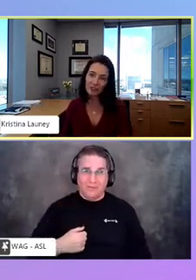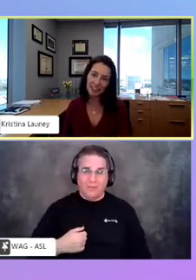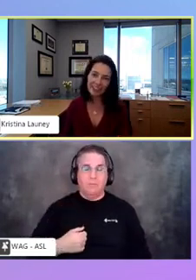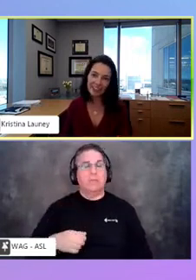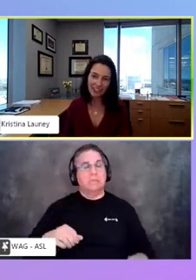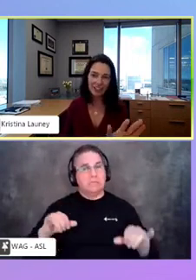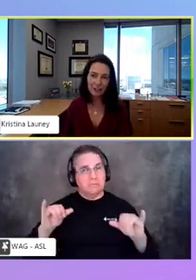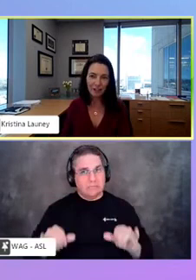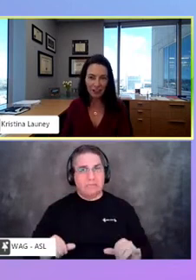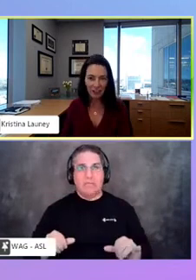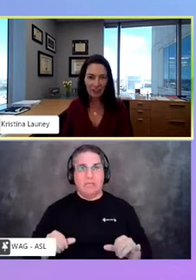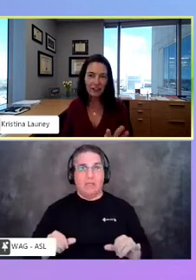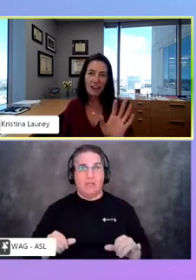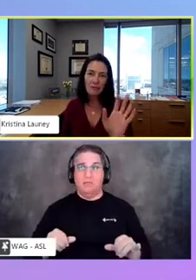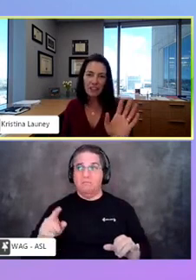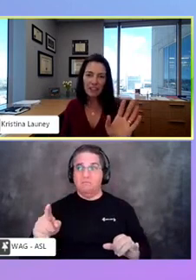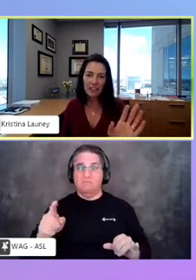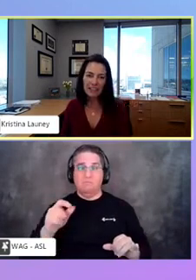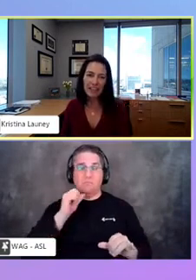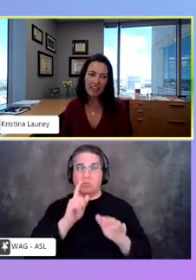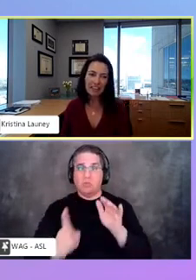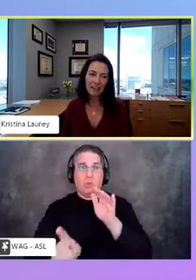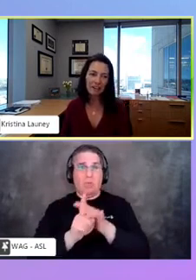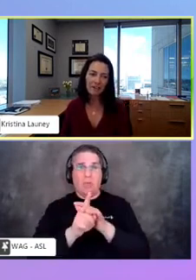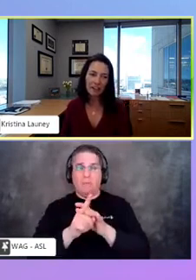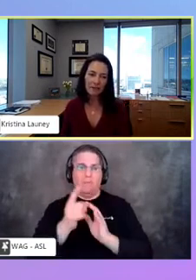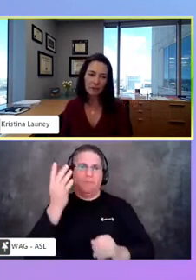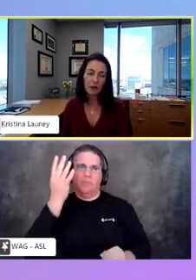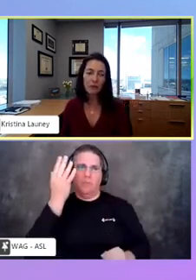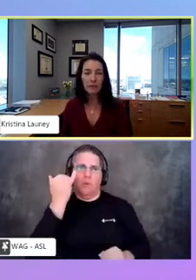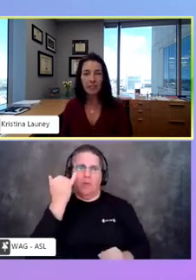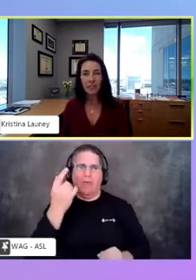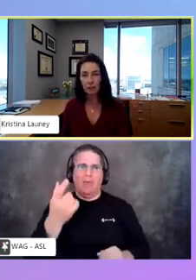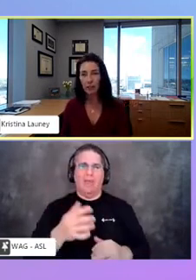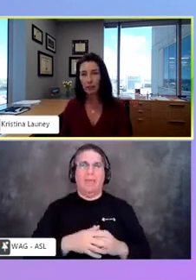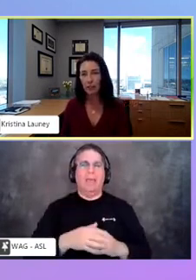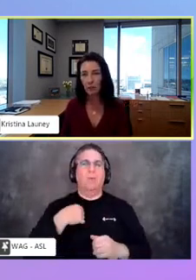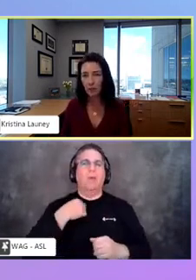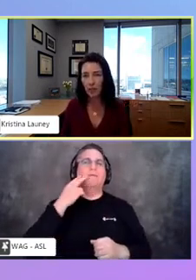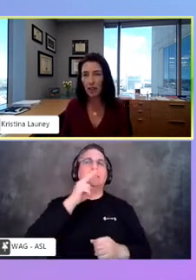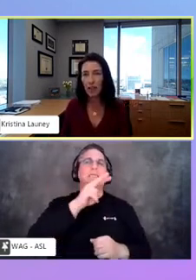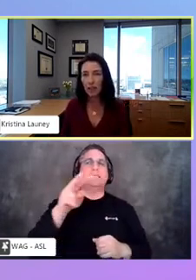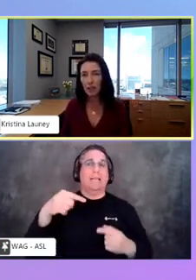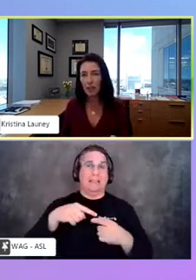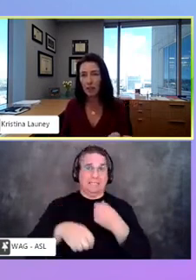Carolina, Indiana, Minnesota all in single digits. new jerseys and even on the